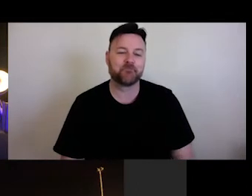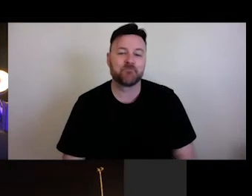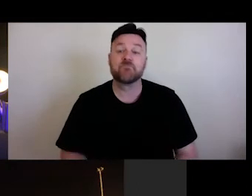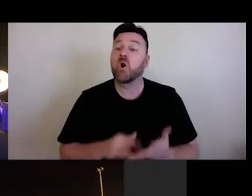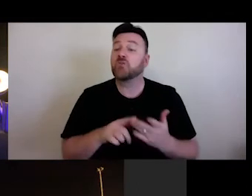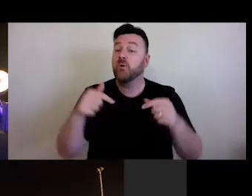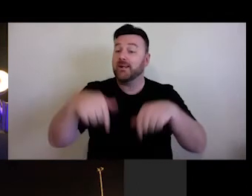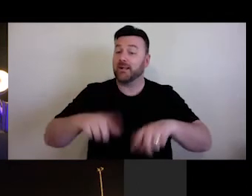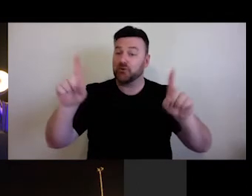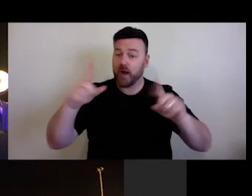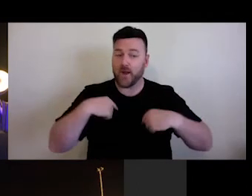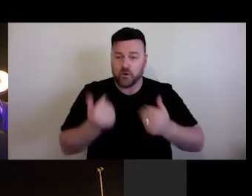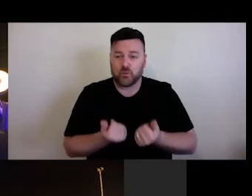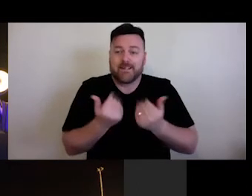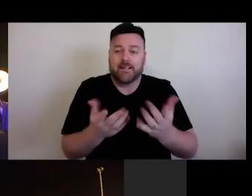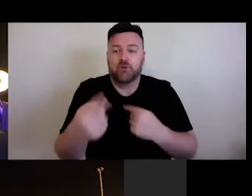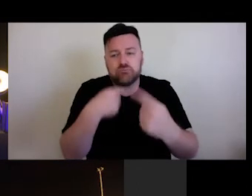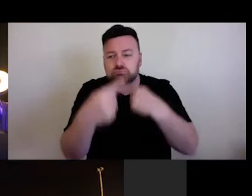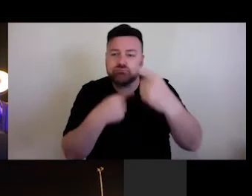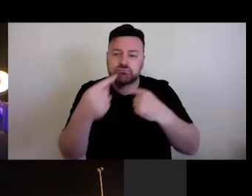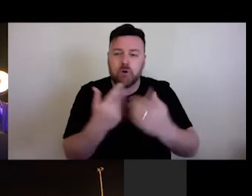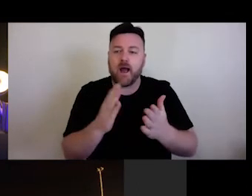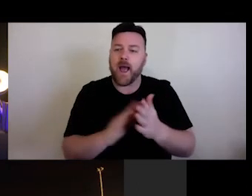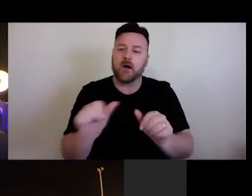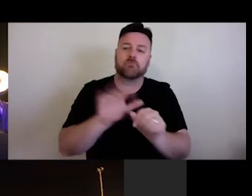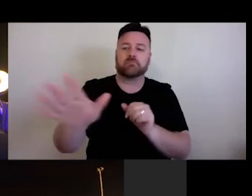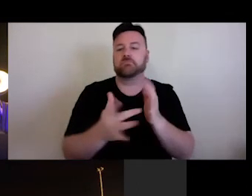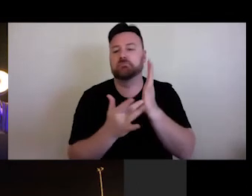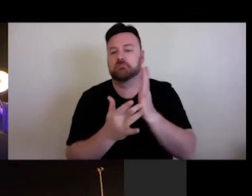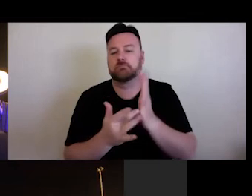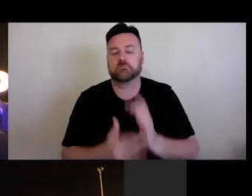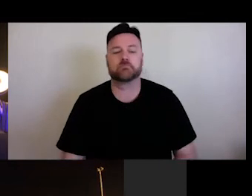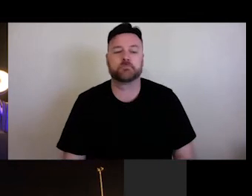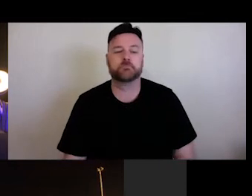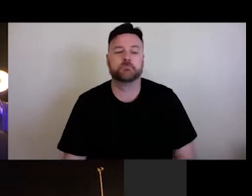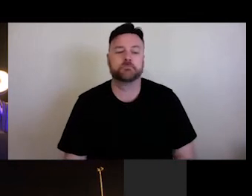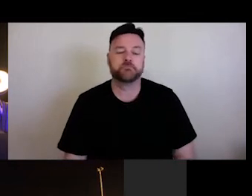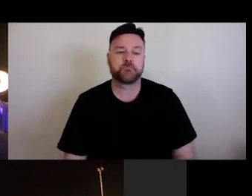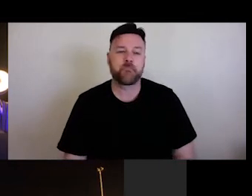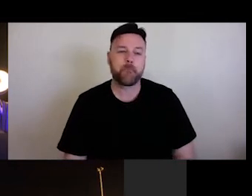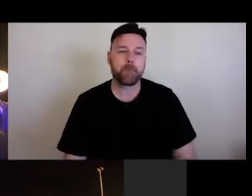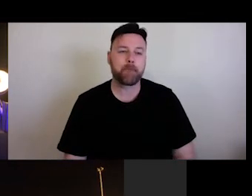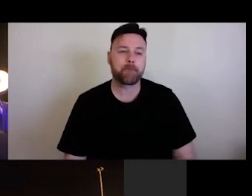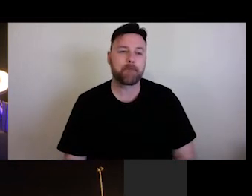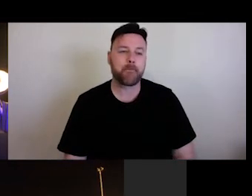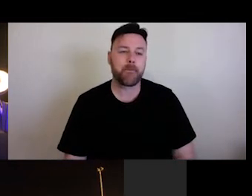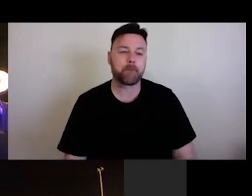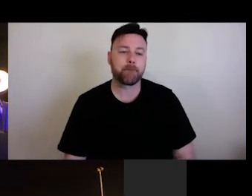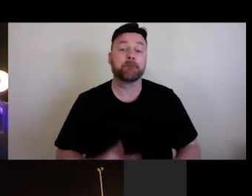you guys a bit of insight into that today. So you can kind of fast-track yourself a little bit which is cool. So about three years ago we started